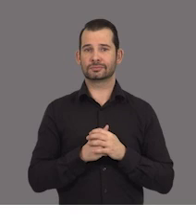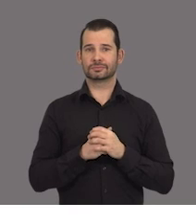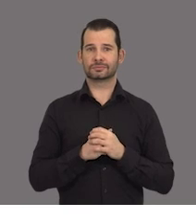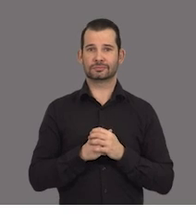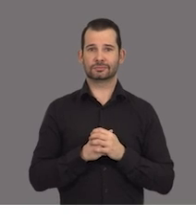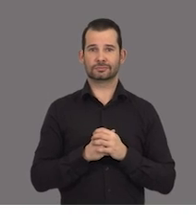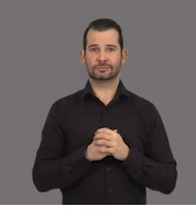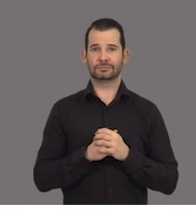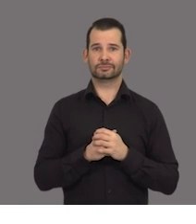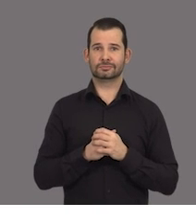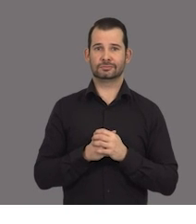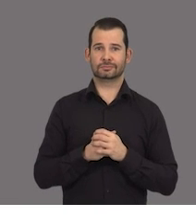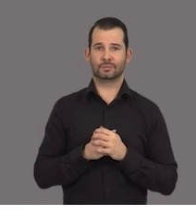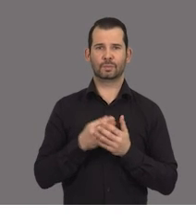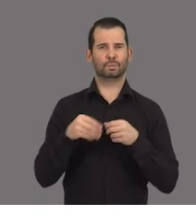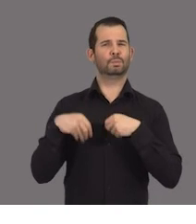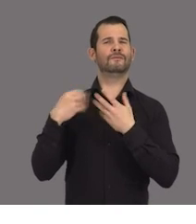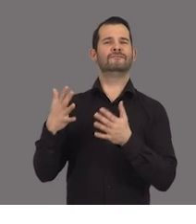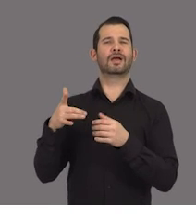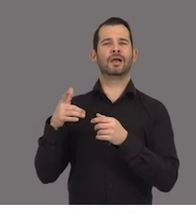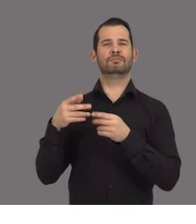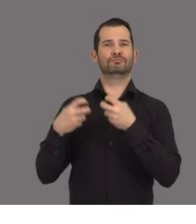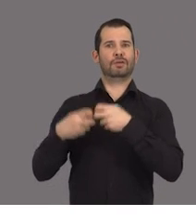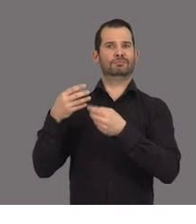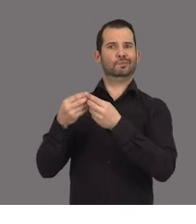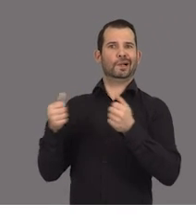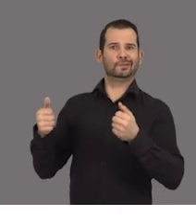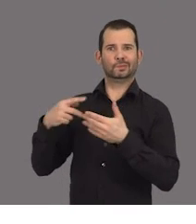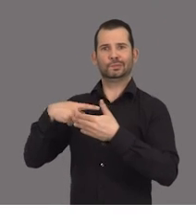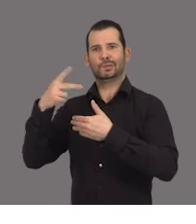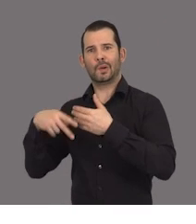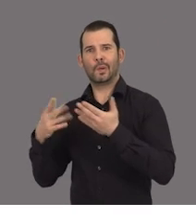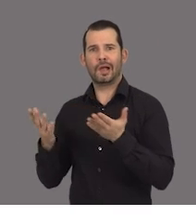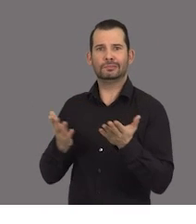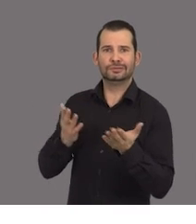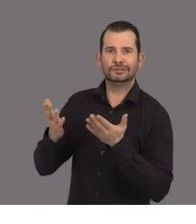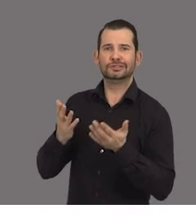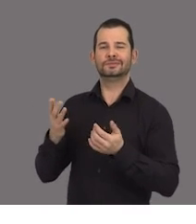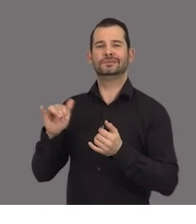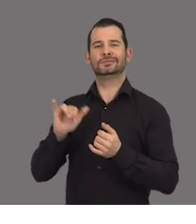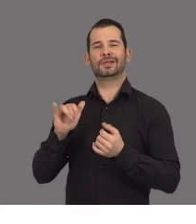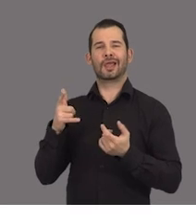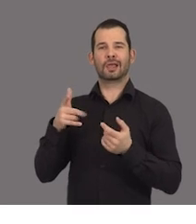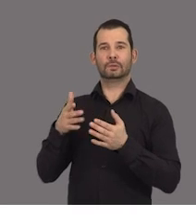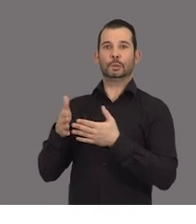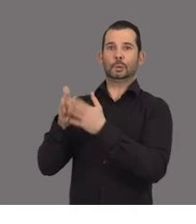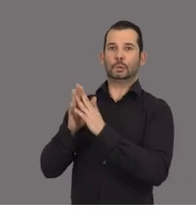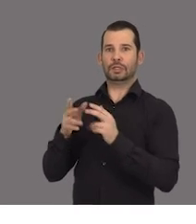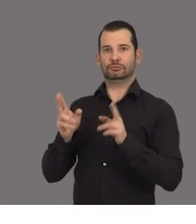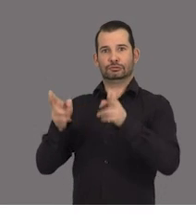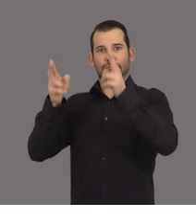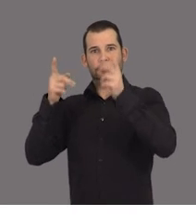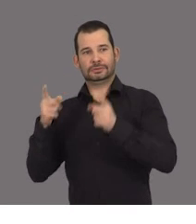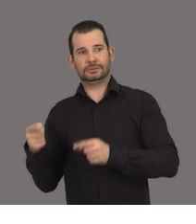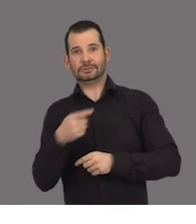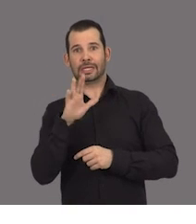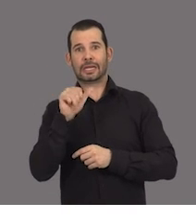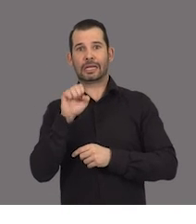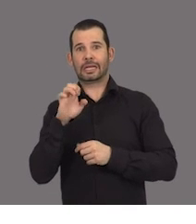or provide Problem Resolution Program services, such as requesting to expedite a case.